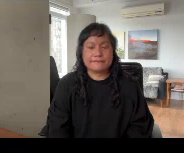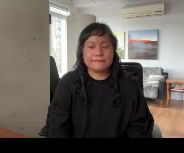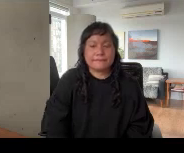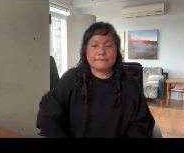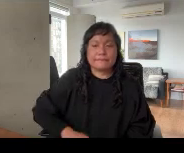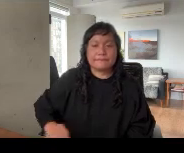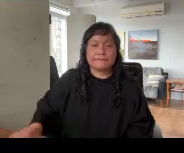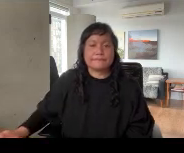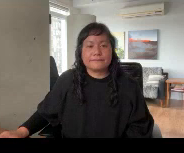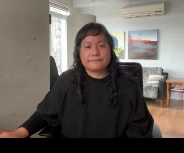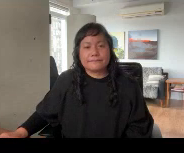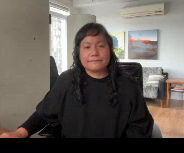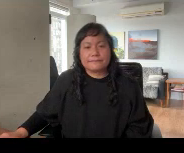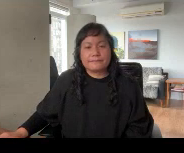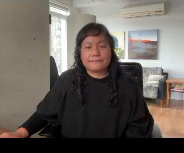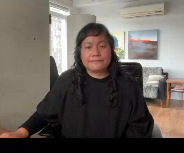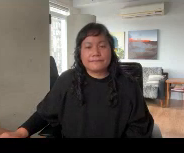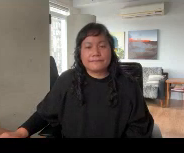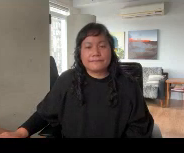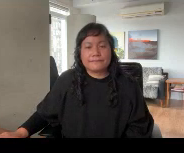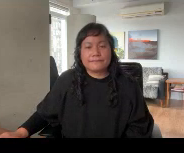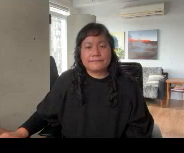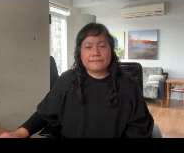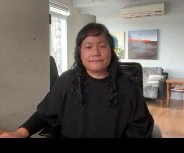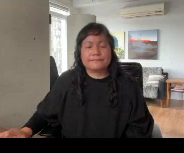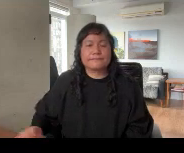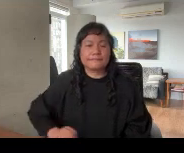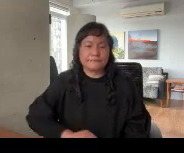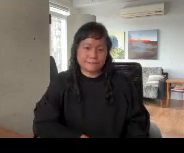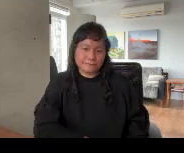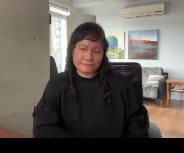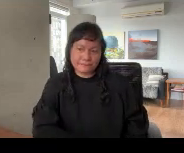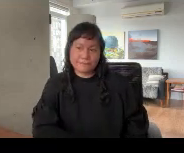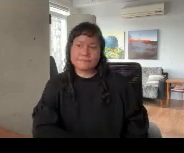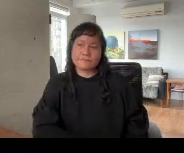admission site. But in hindsight, we realized that there were improvements that we could be